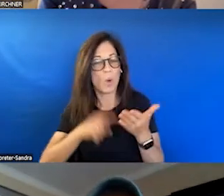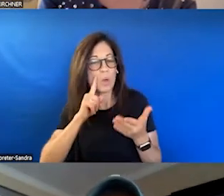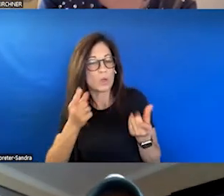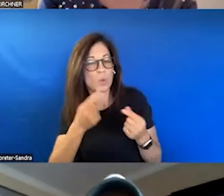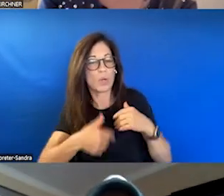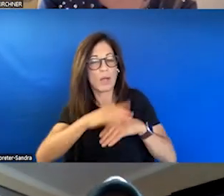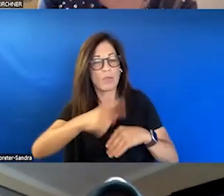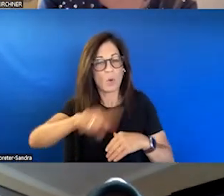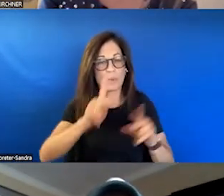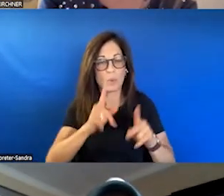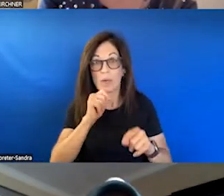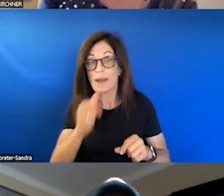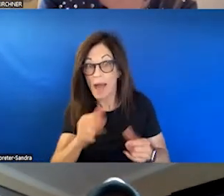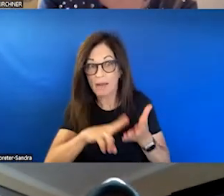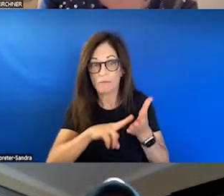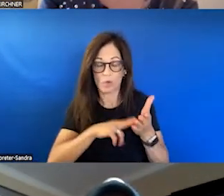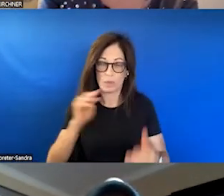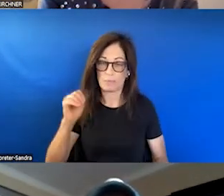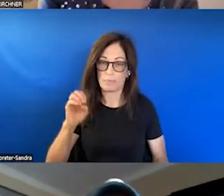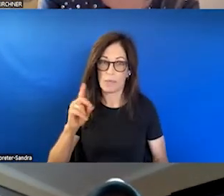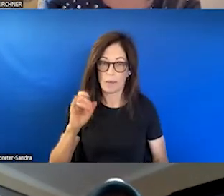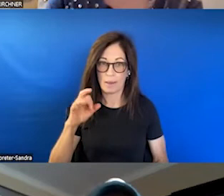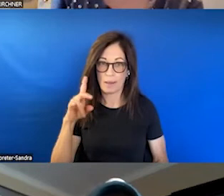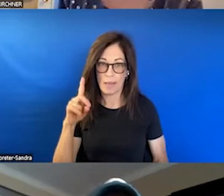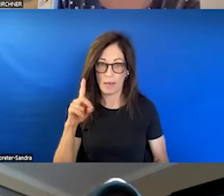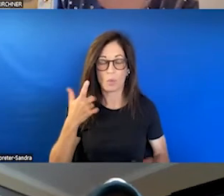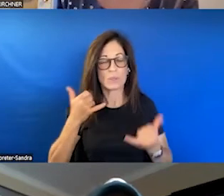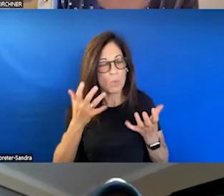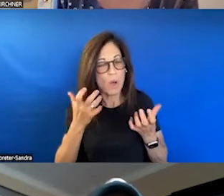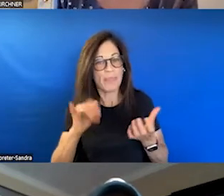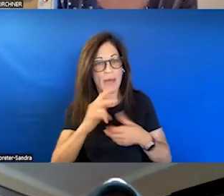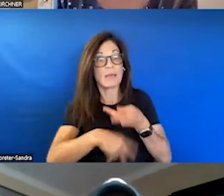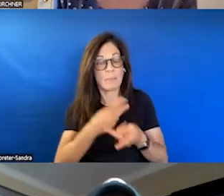ENROLLED IN MEDICAID. WE STILL JUANED TO HAVE, THAT TYPE OF, MOBILE RESPONSE, INFRASTRUCTURE,